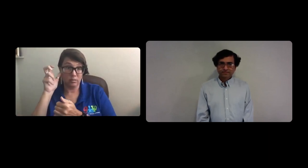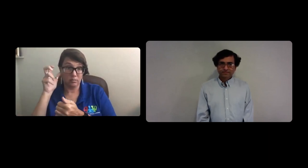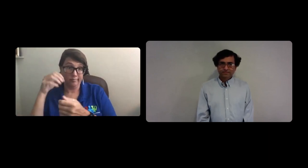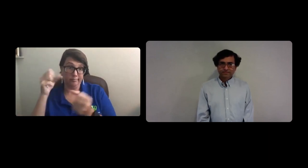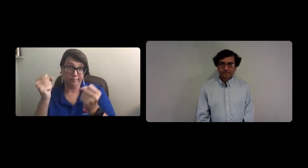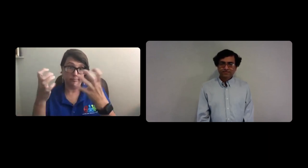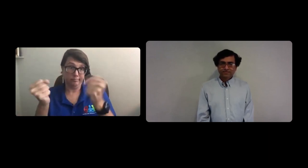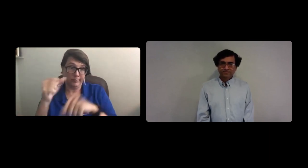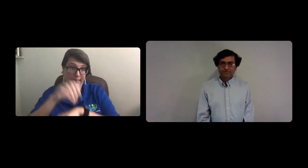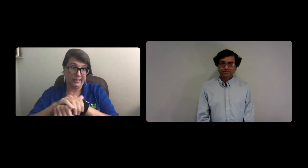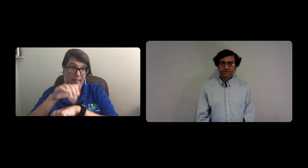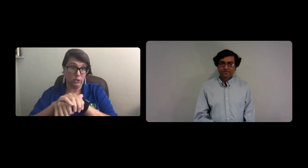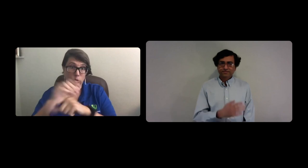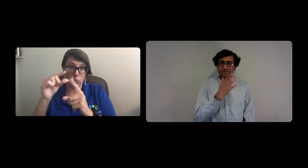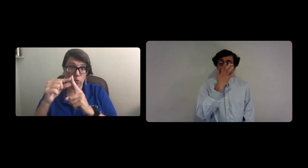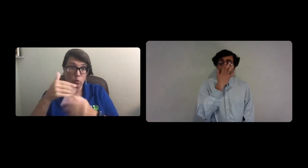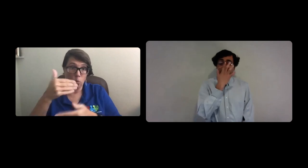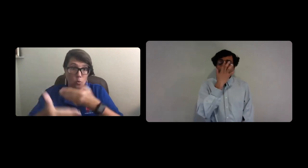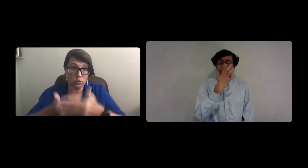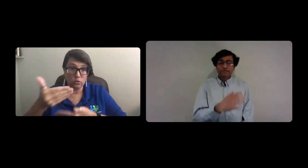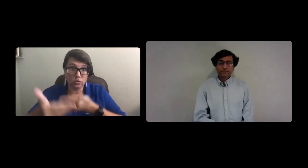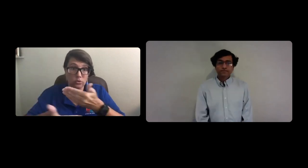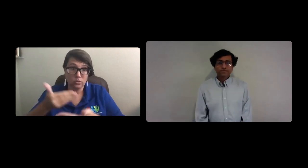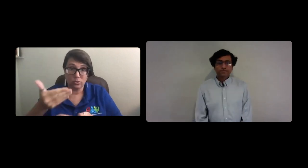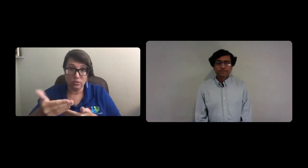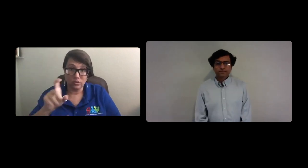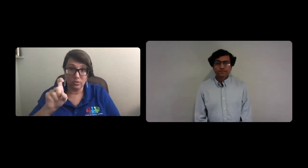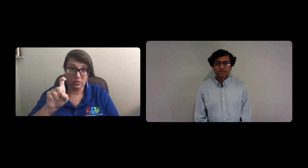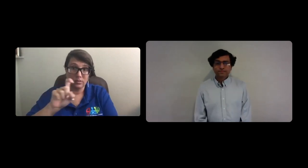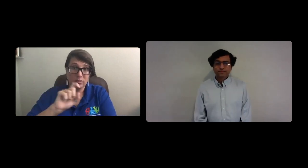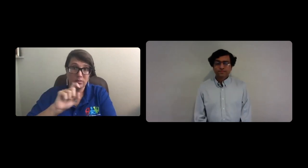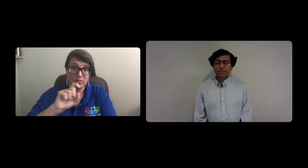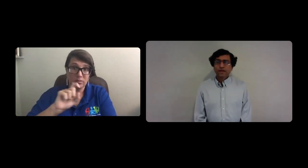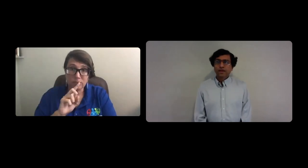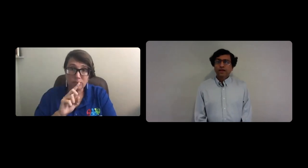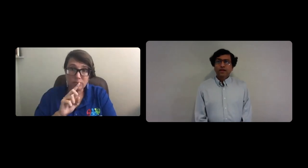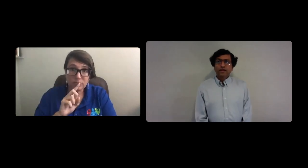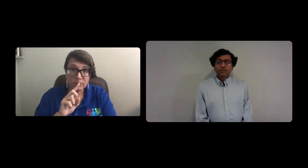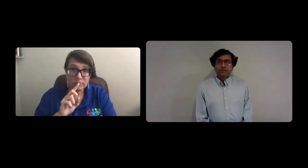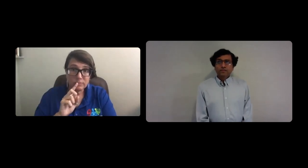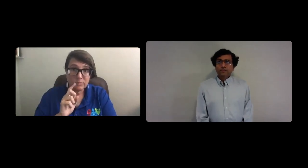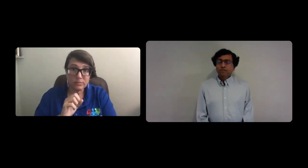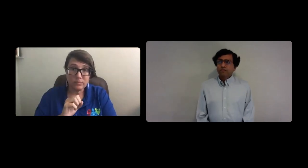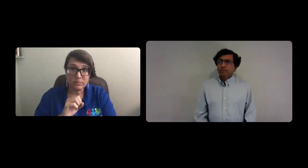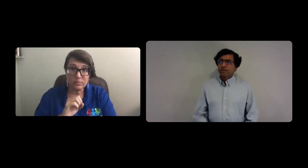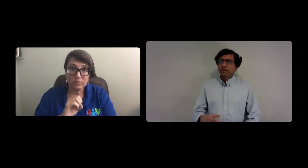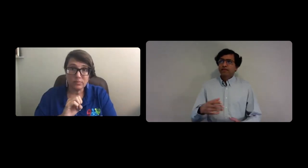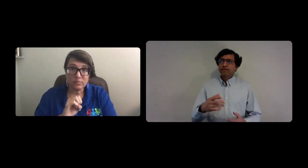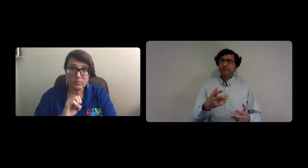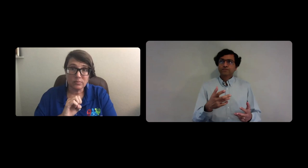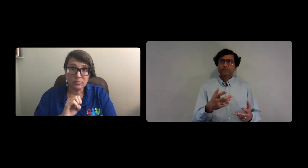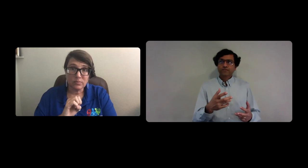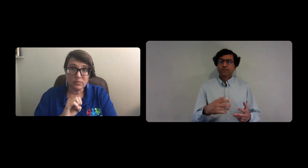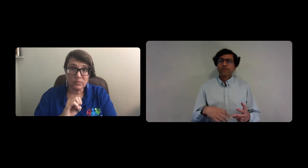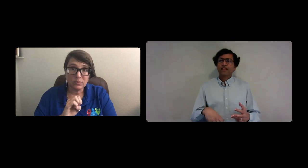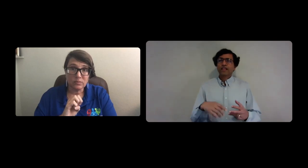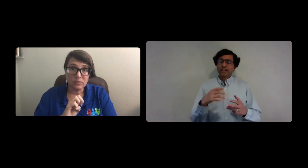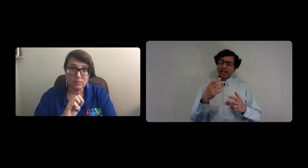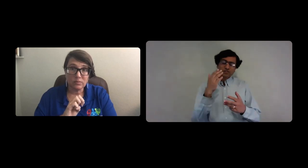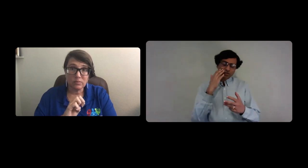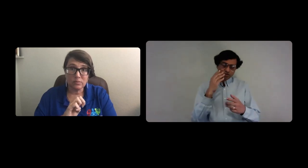match the oral channel by signing in the English word order?